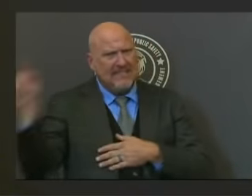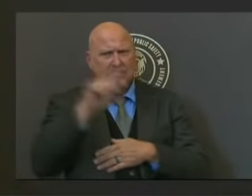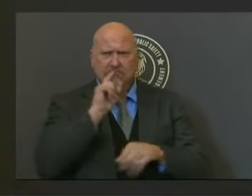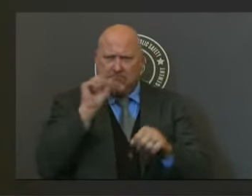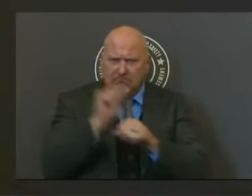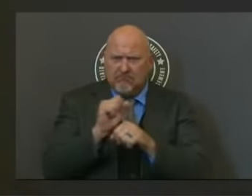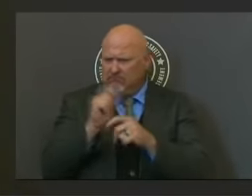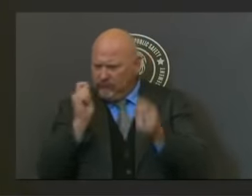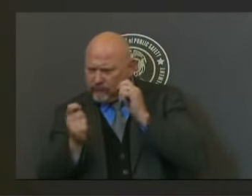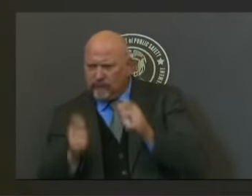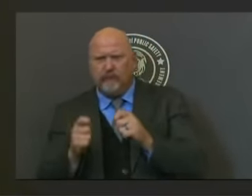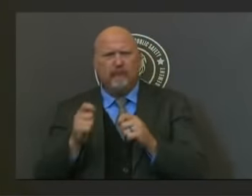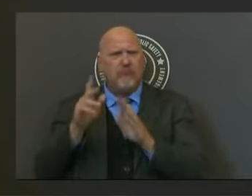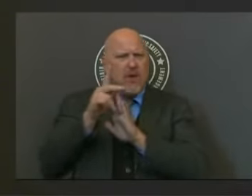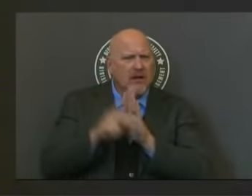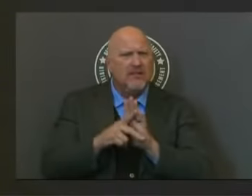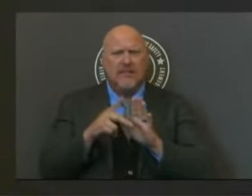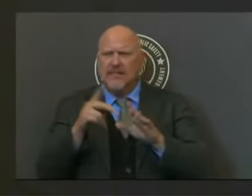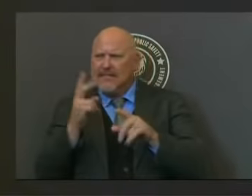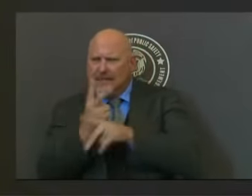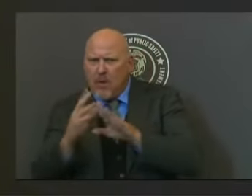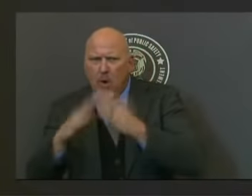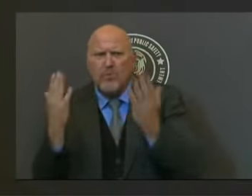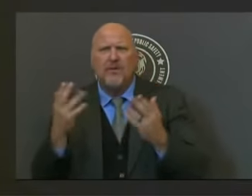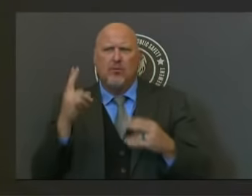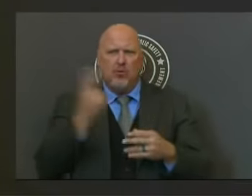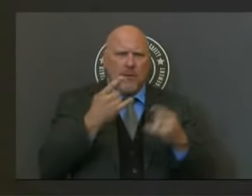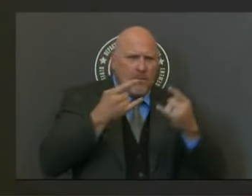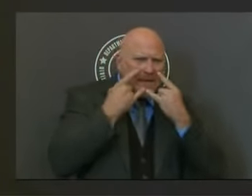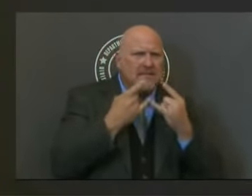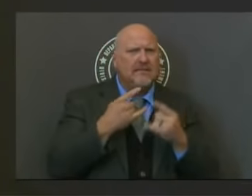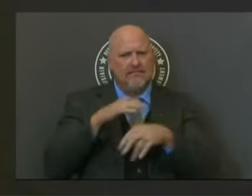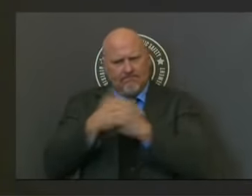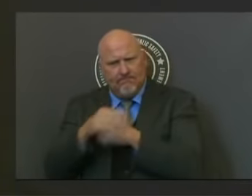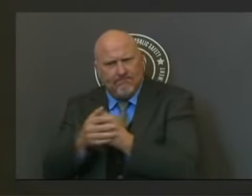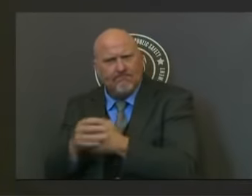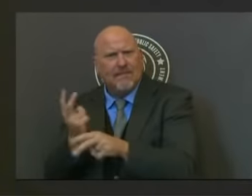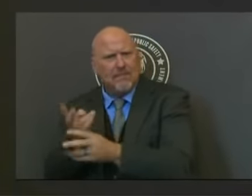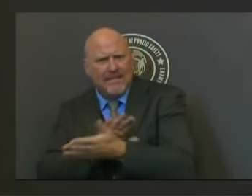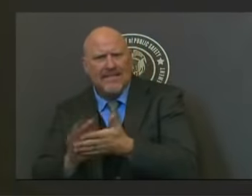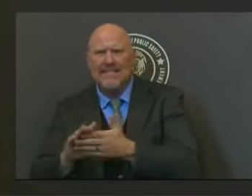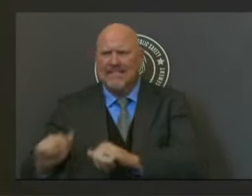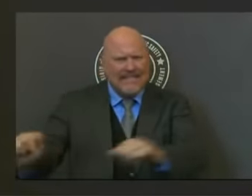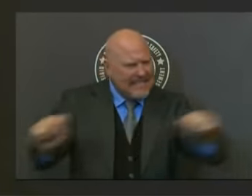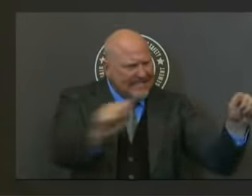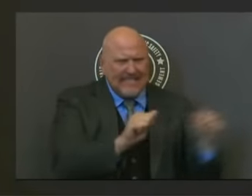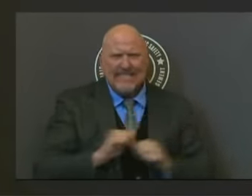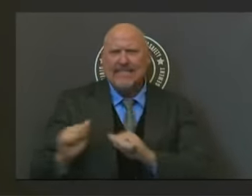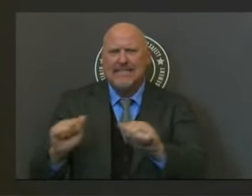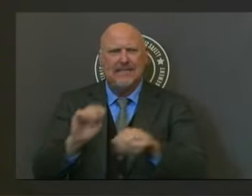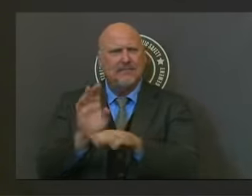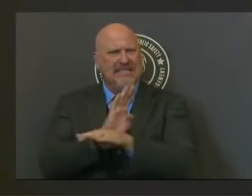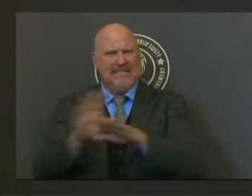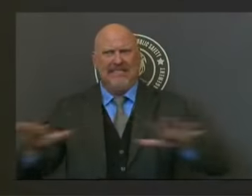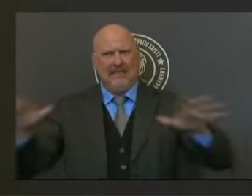making it environment for employees to come to work